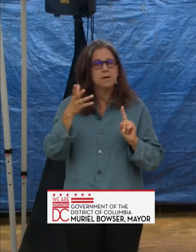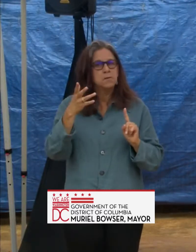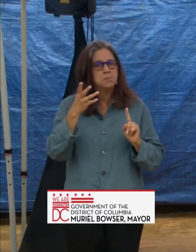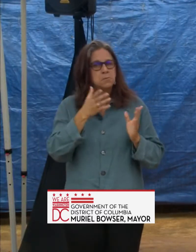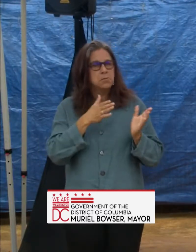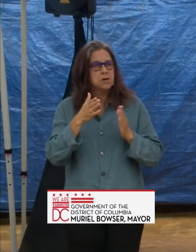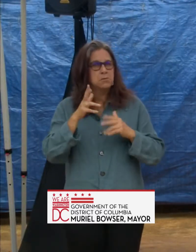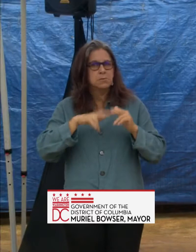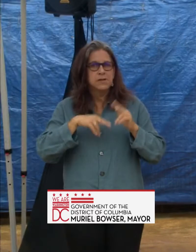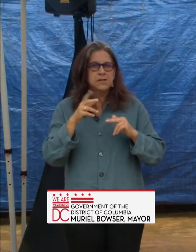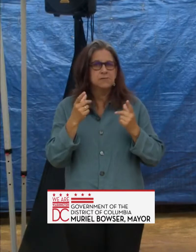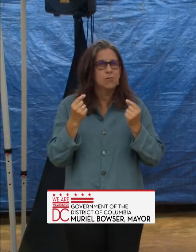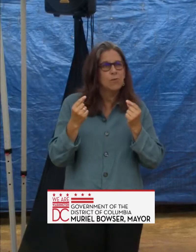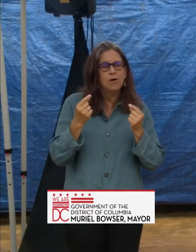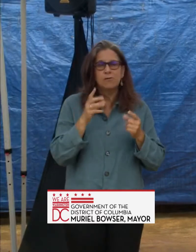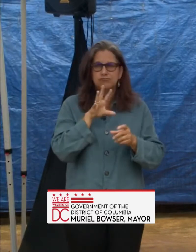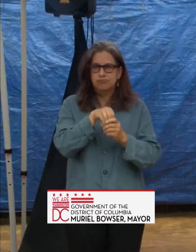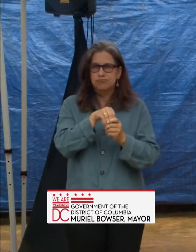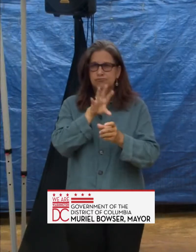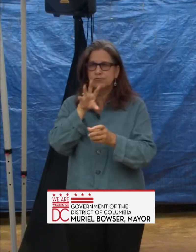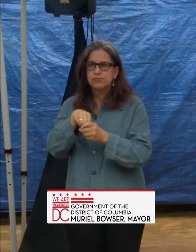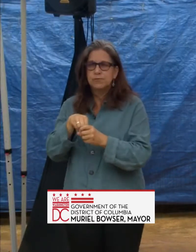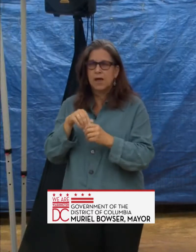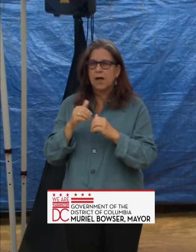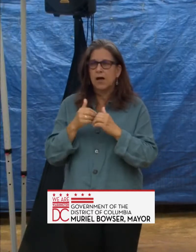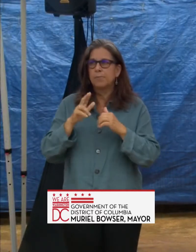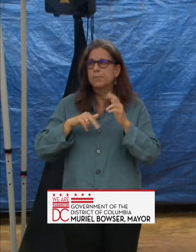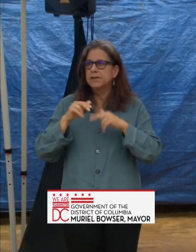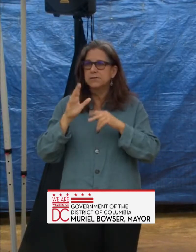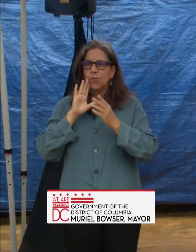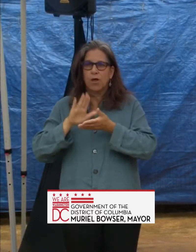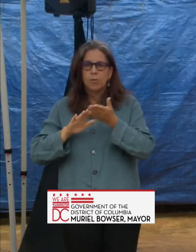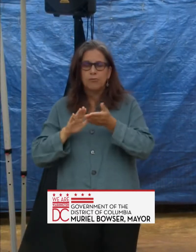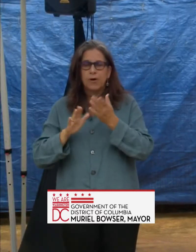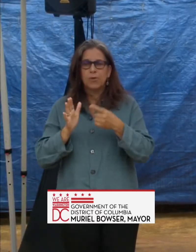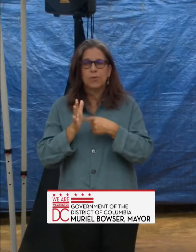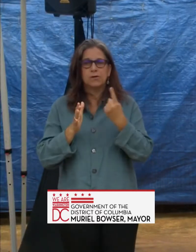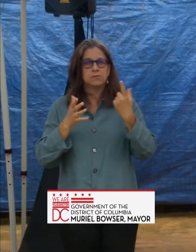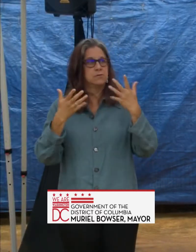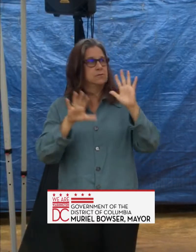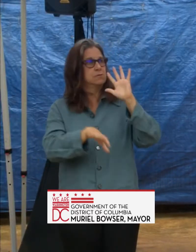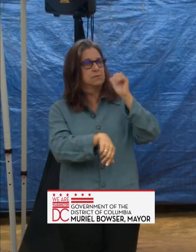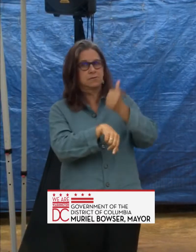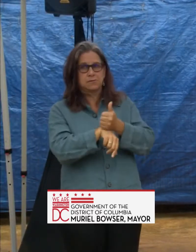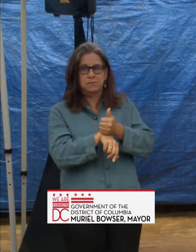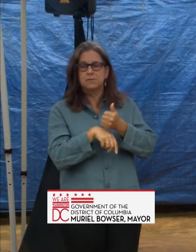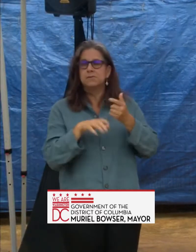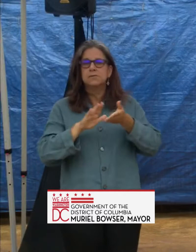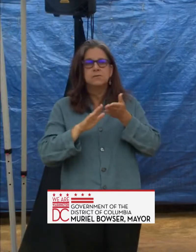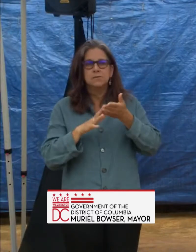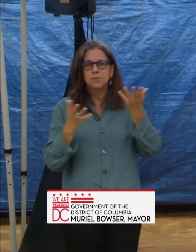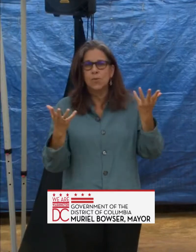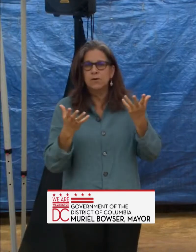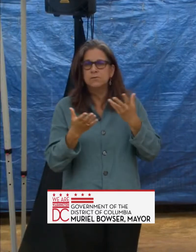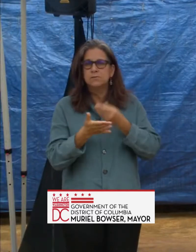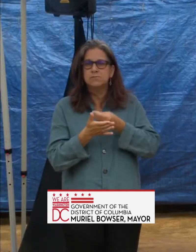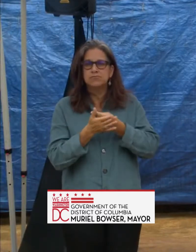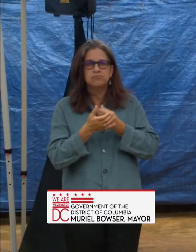THE BUILDING WILL OPERATE IN THE COMMUNITY ONCE IT IS COMPLETE. SO I WOULD LIKE TO INVITE COMMISSIONER LISA COLBERT FROM